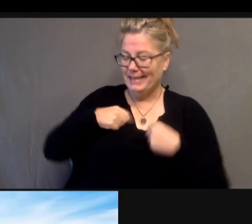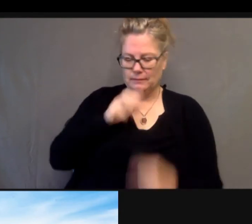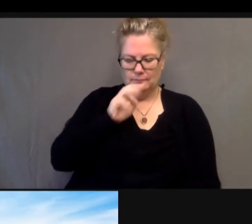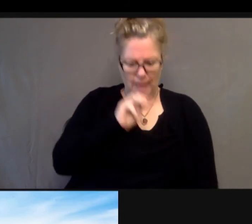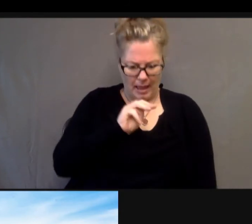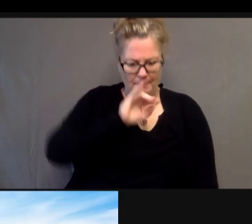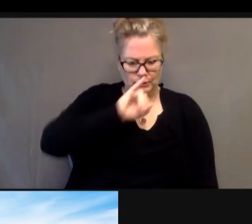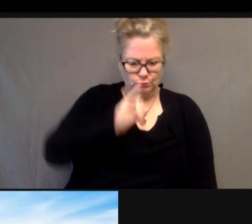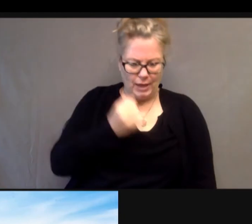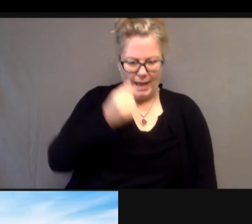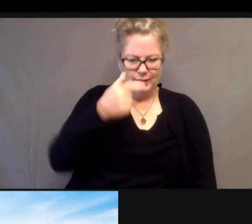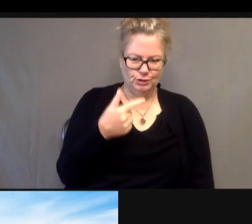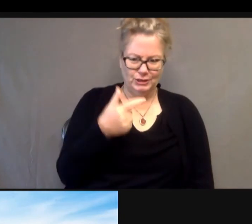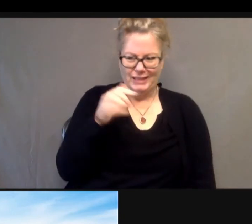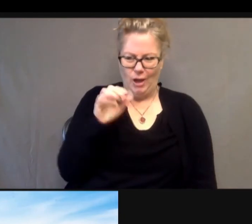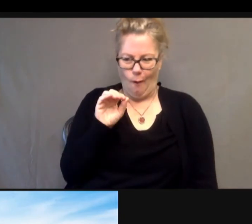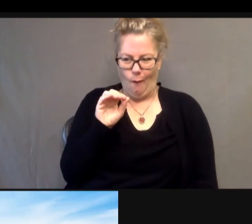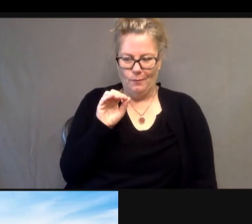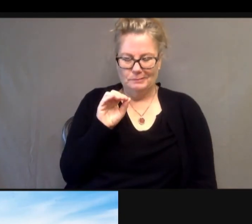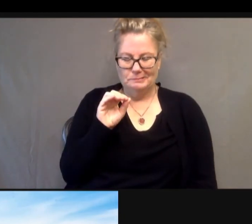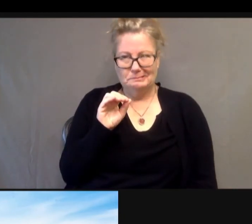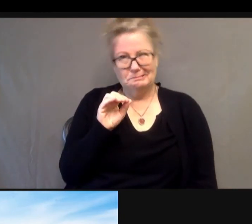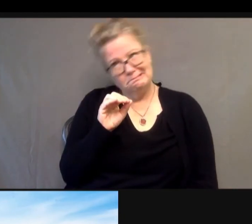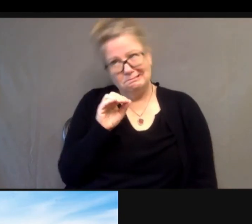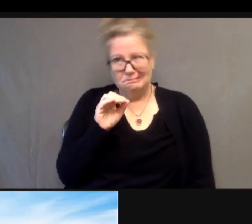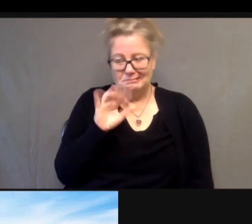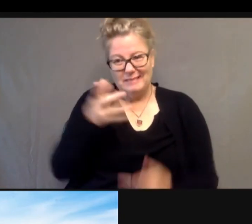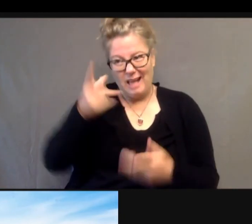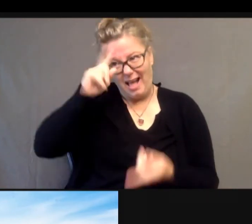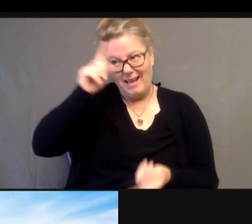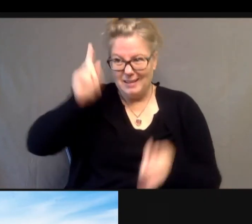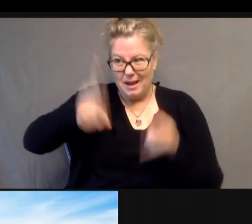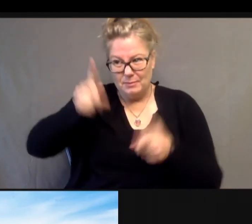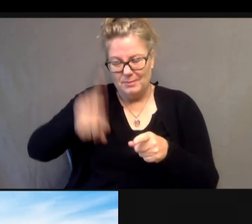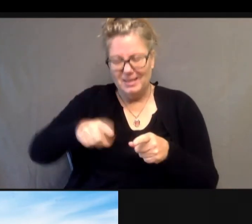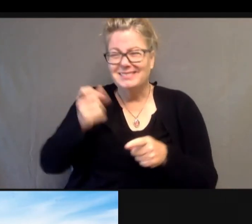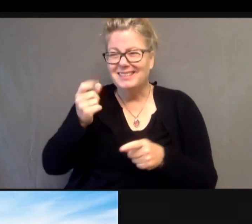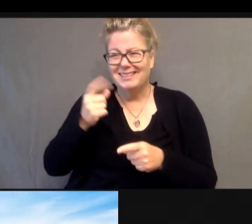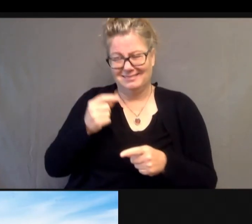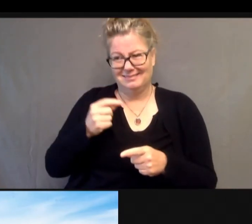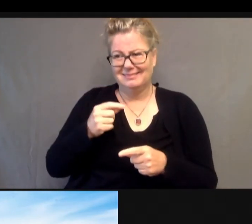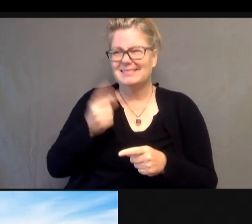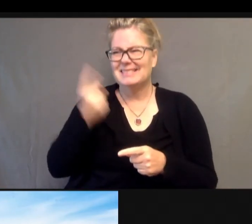another compromise because if someone really wanted to do digging, they could figure out